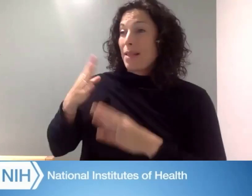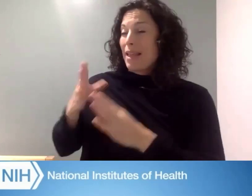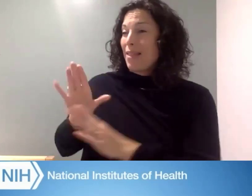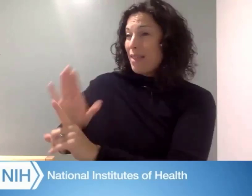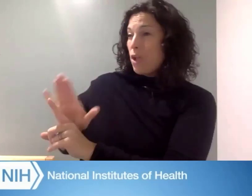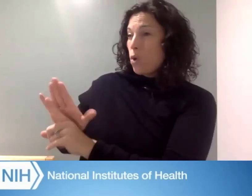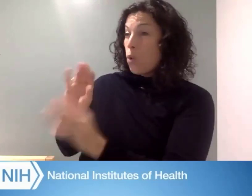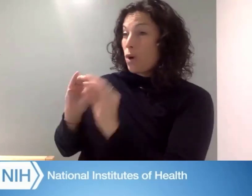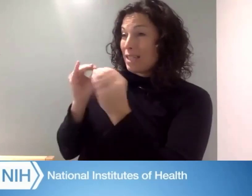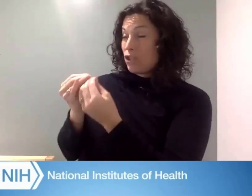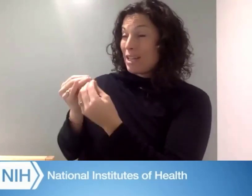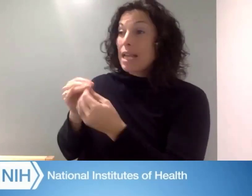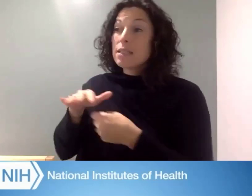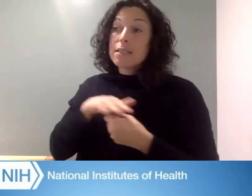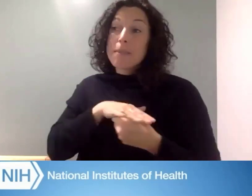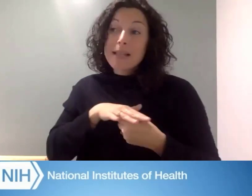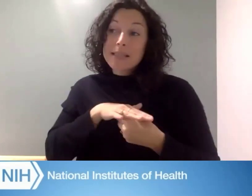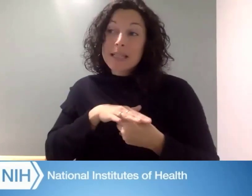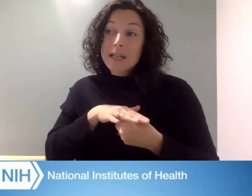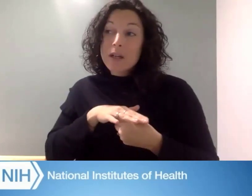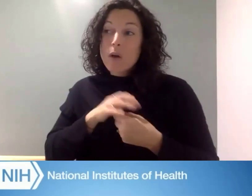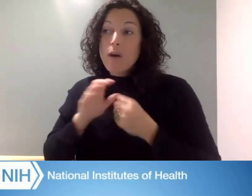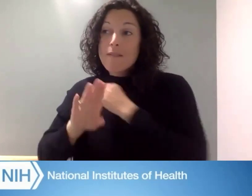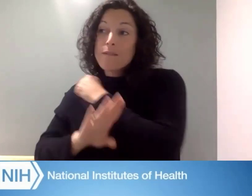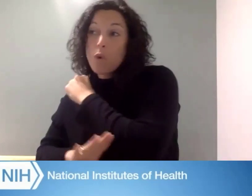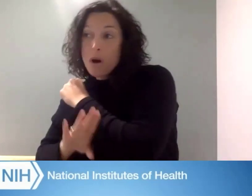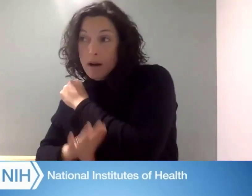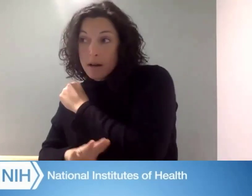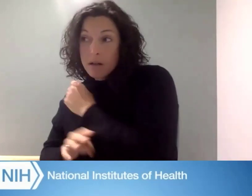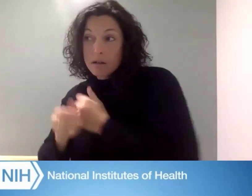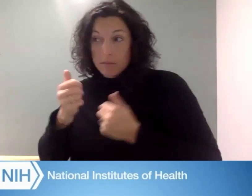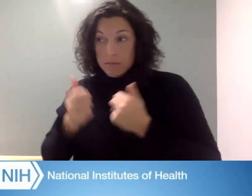is a domestic organization or a foreign organization, right?